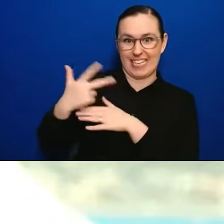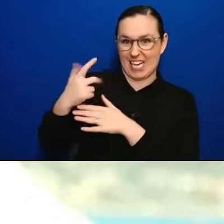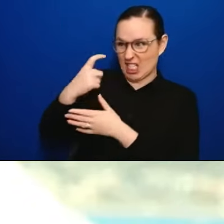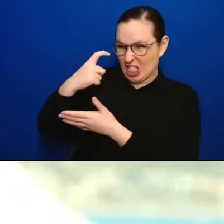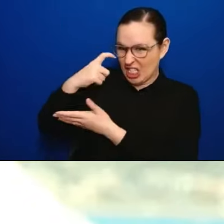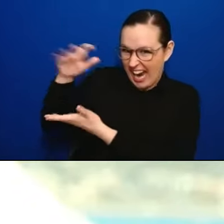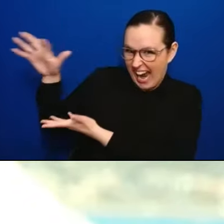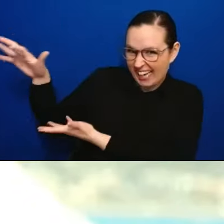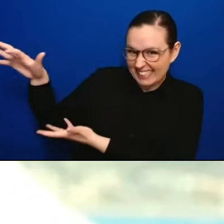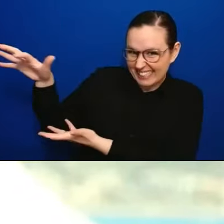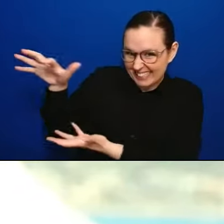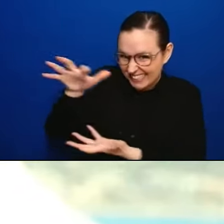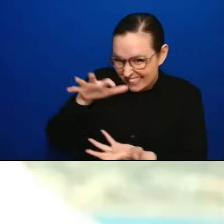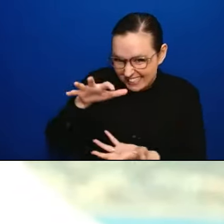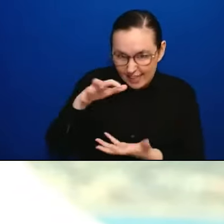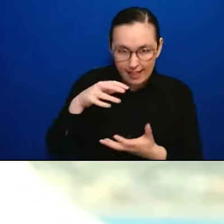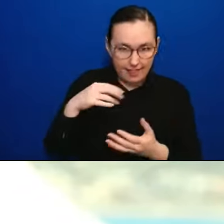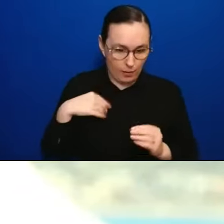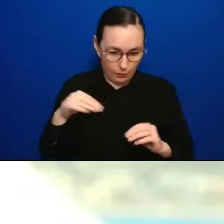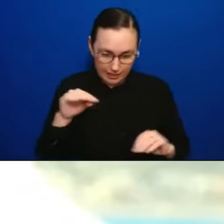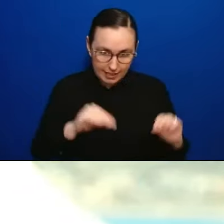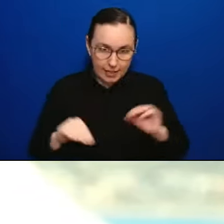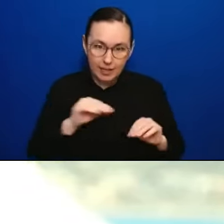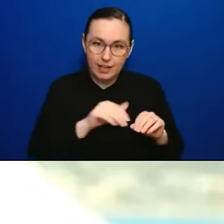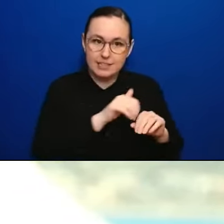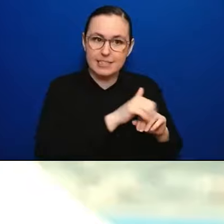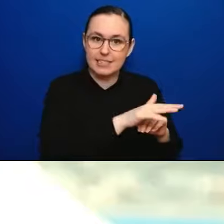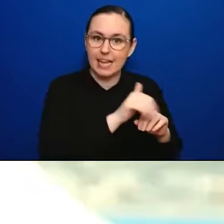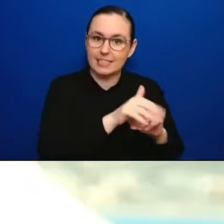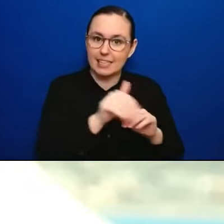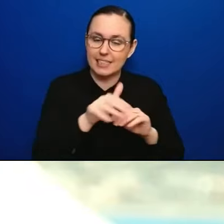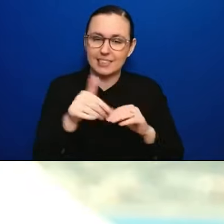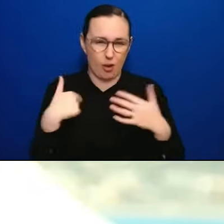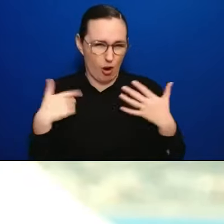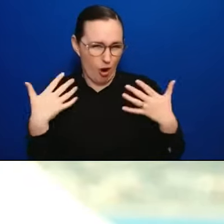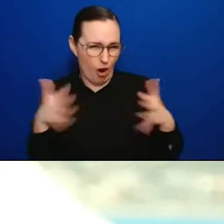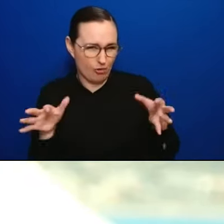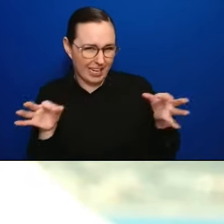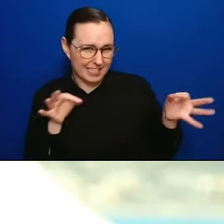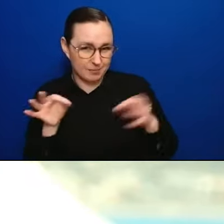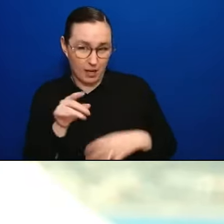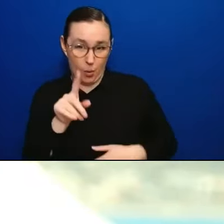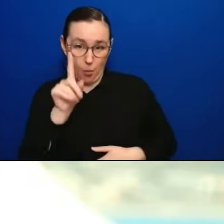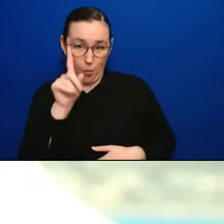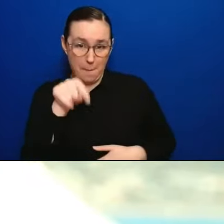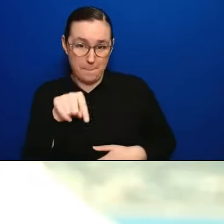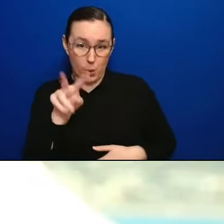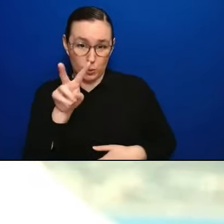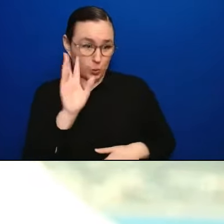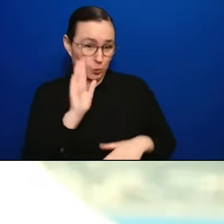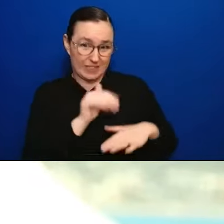come in in the last three days. And what happens is we come in. We process them.